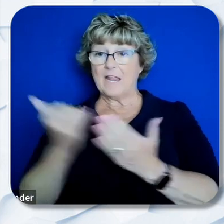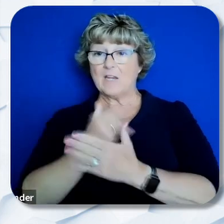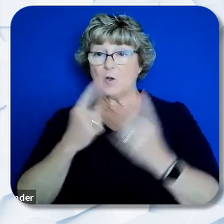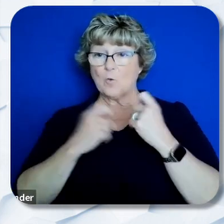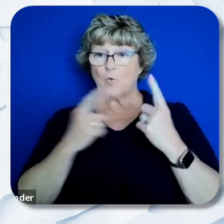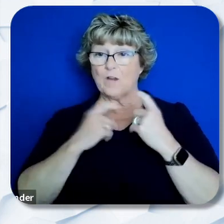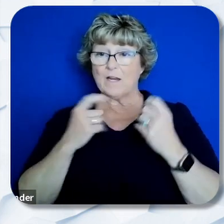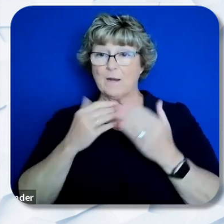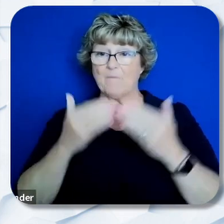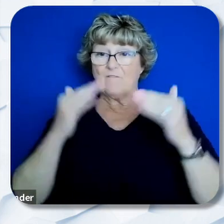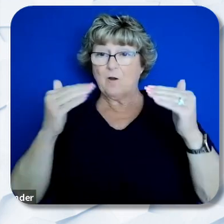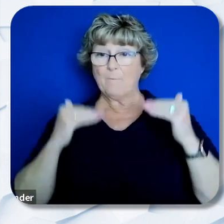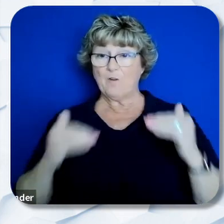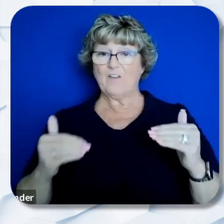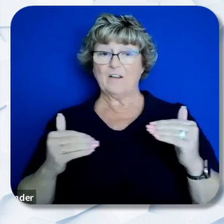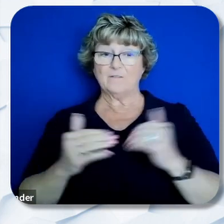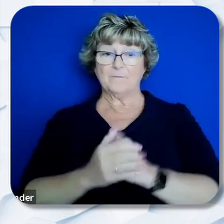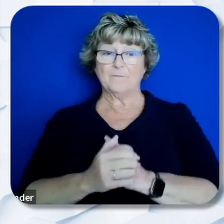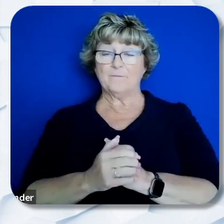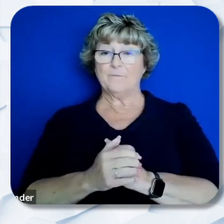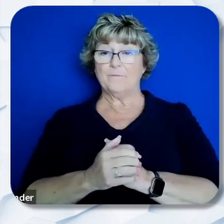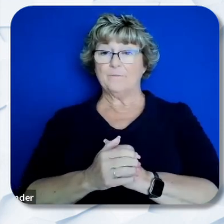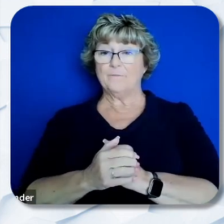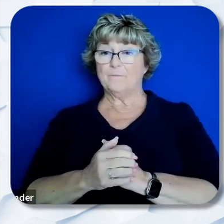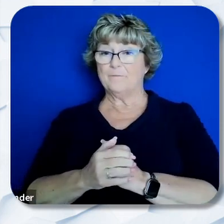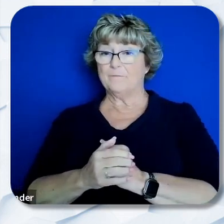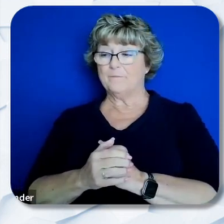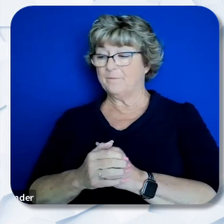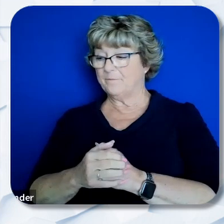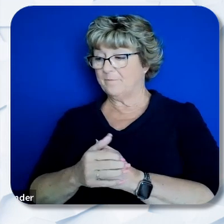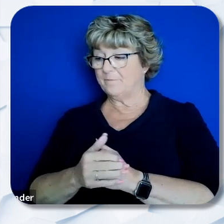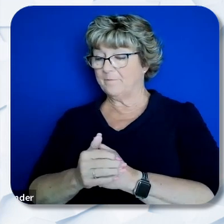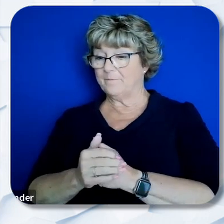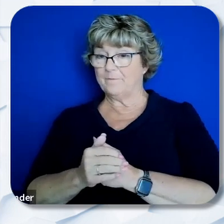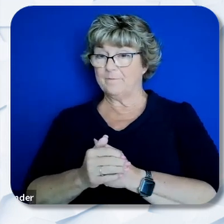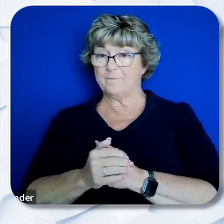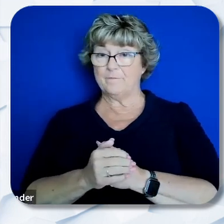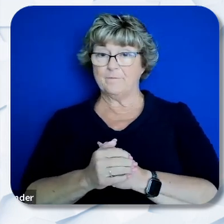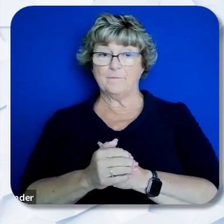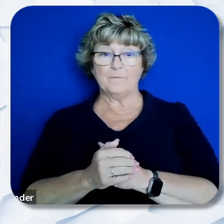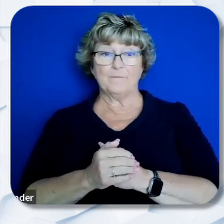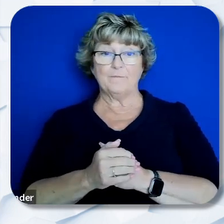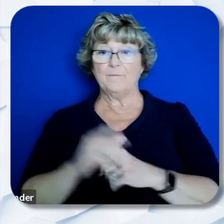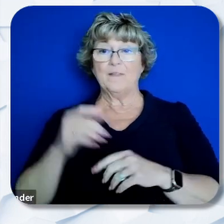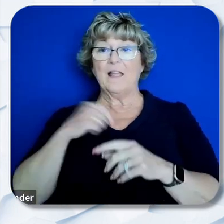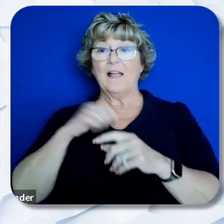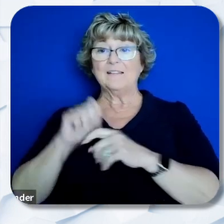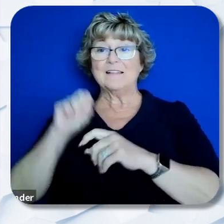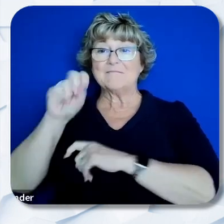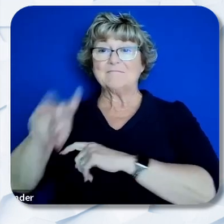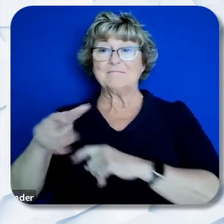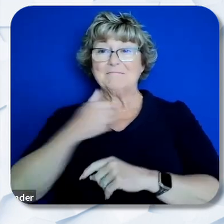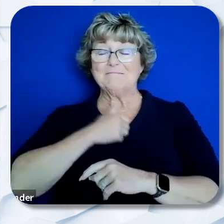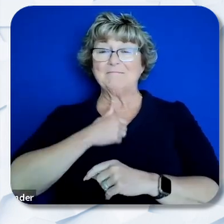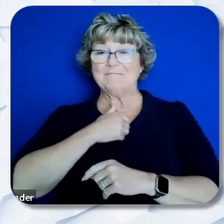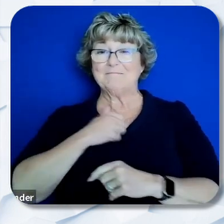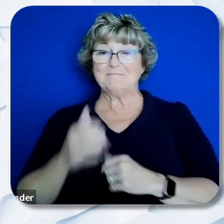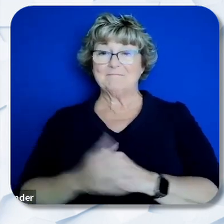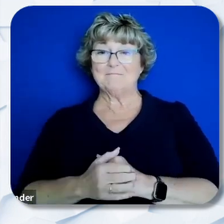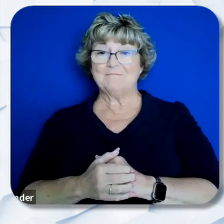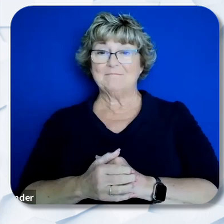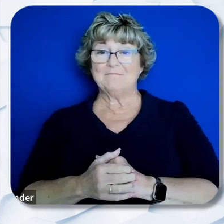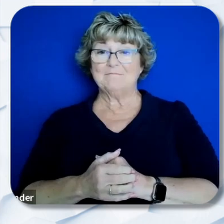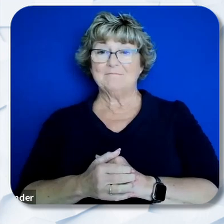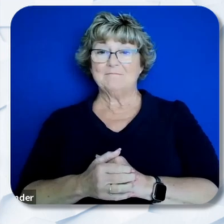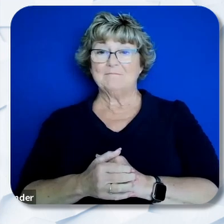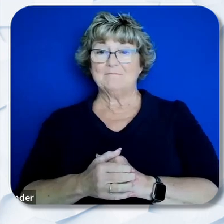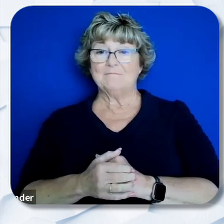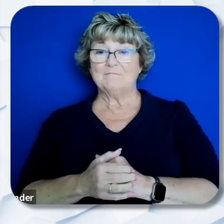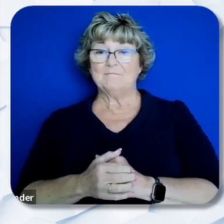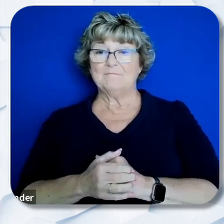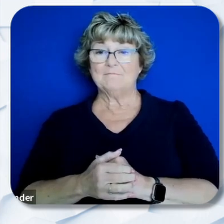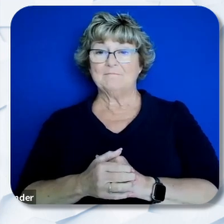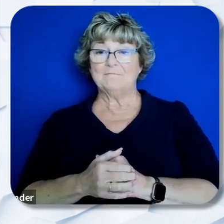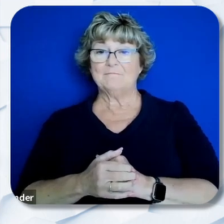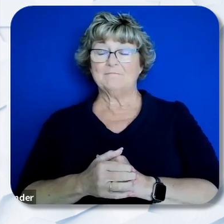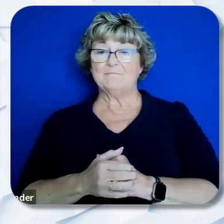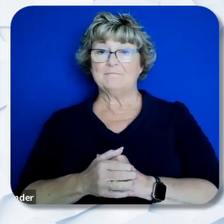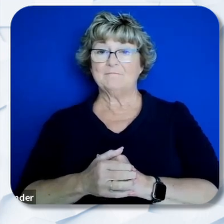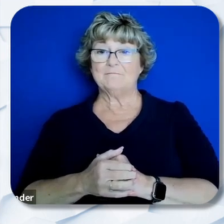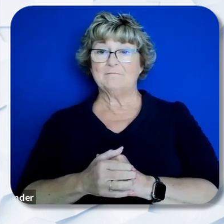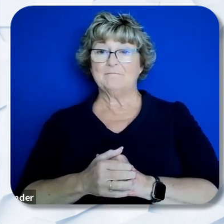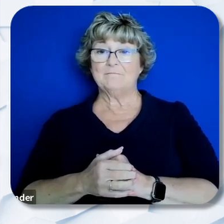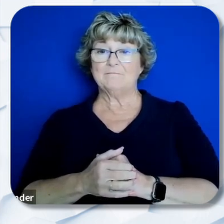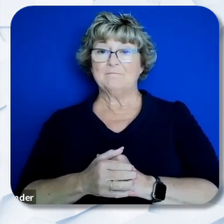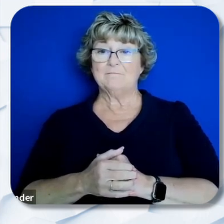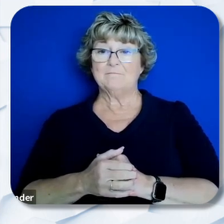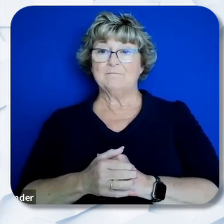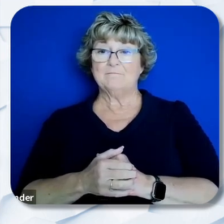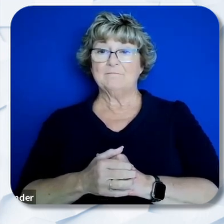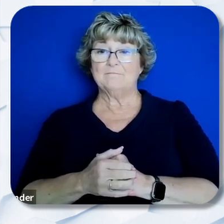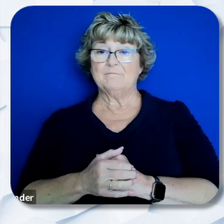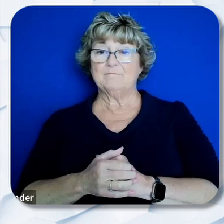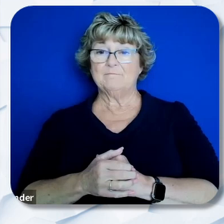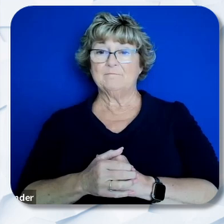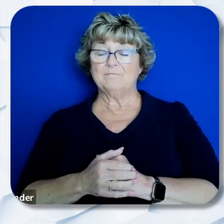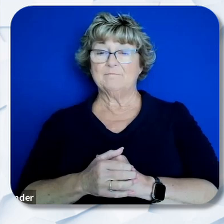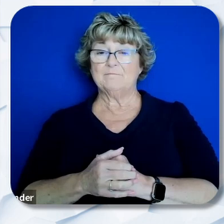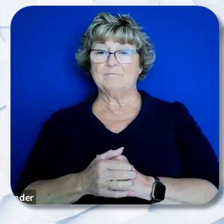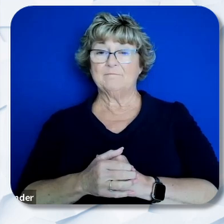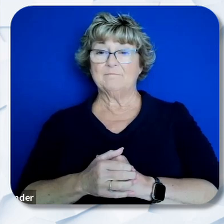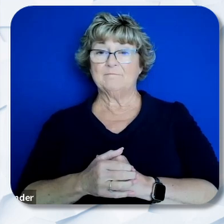before we move on? I accidentally jumped the gun on the questions. My apologies. Okay.